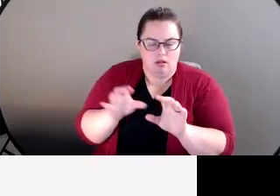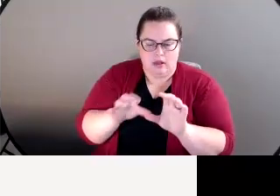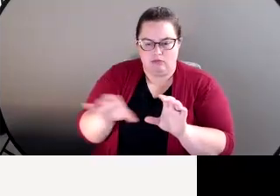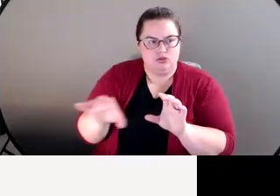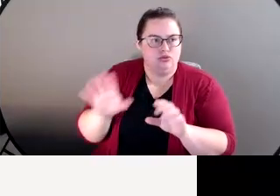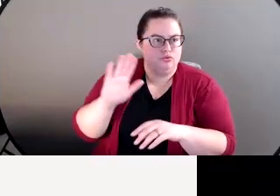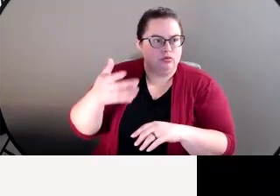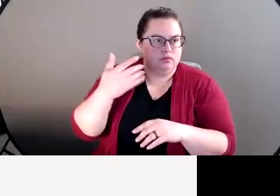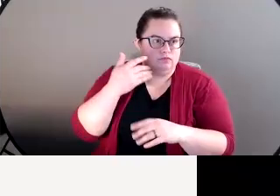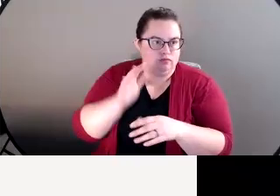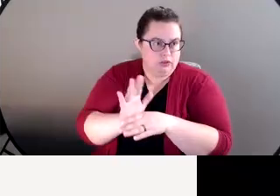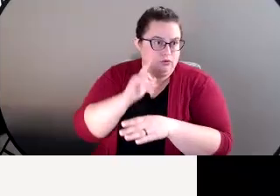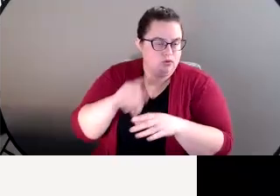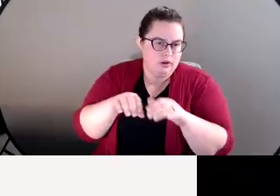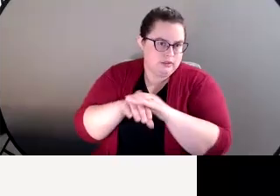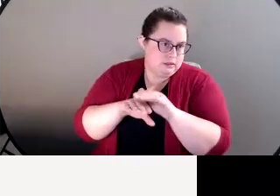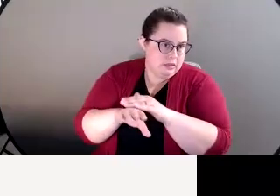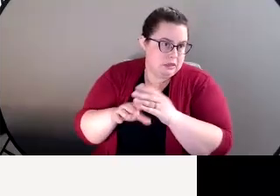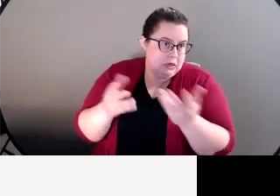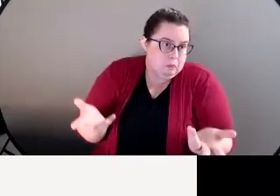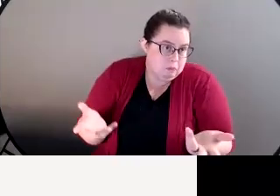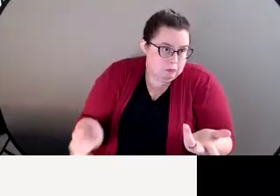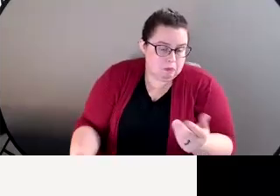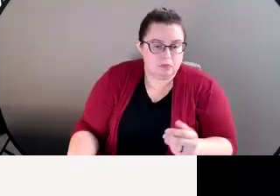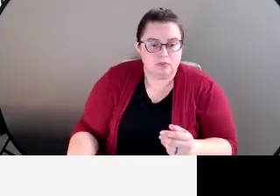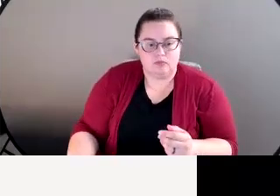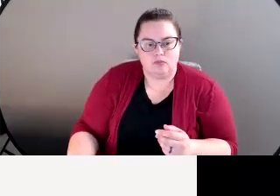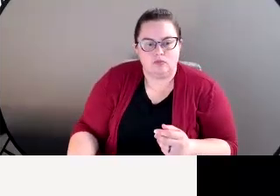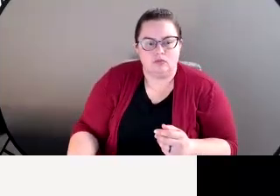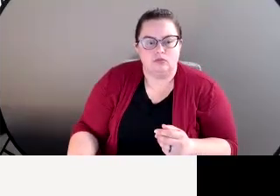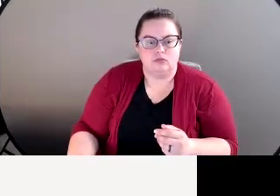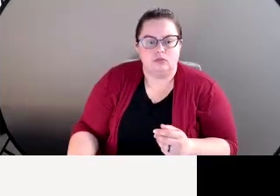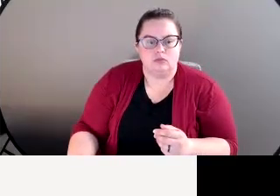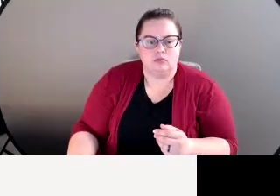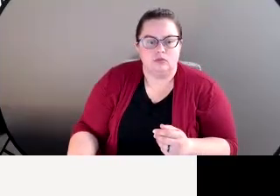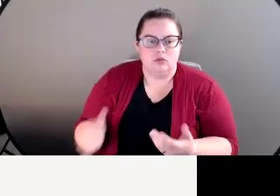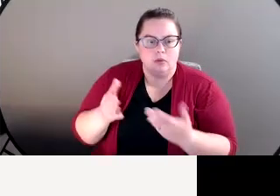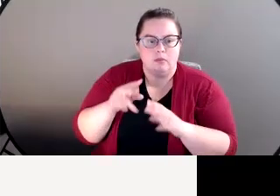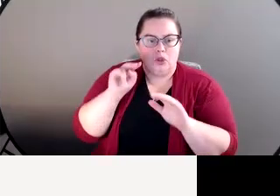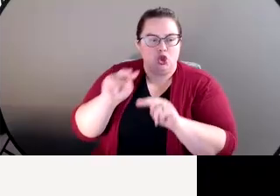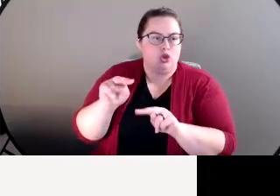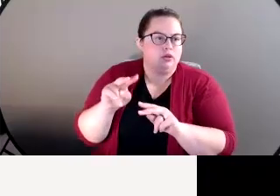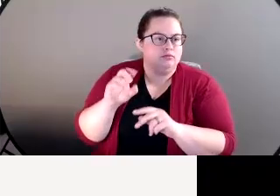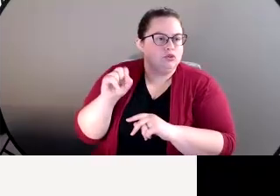So again, you know, take a look at Studio if you haven't yet.